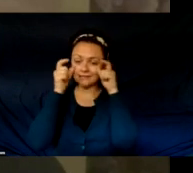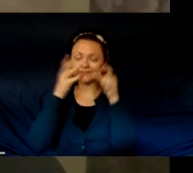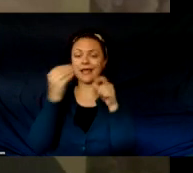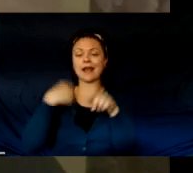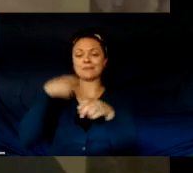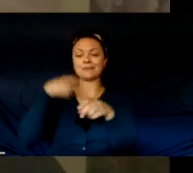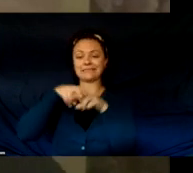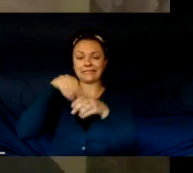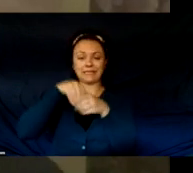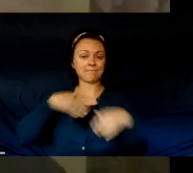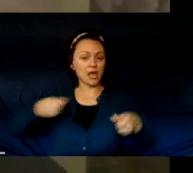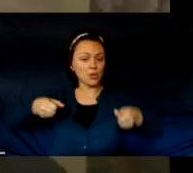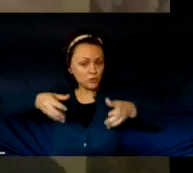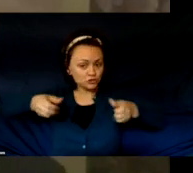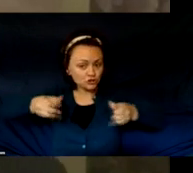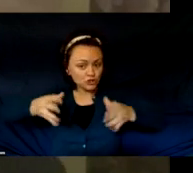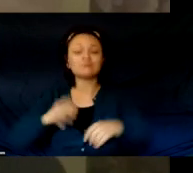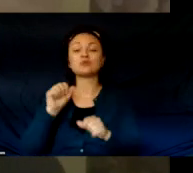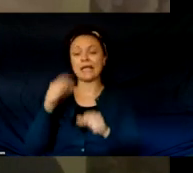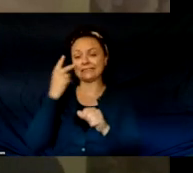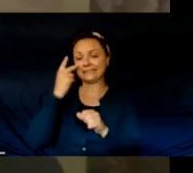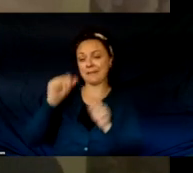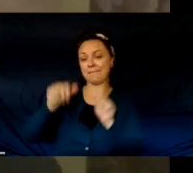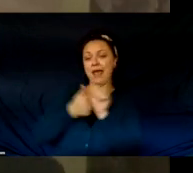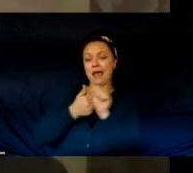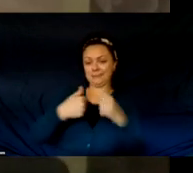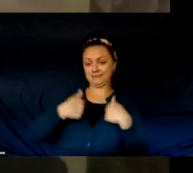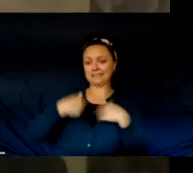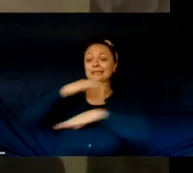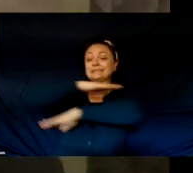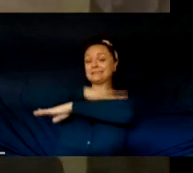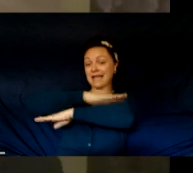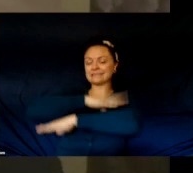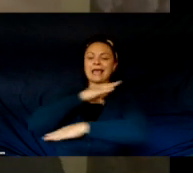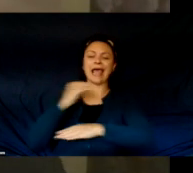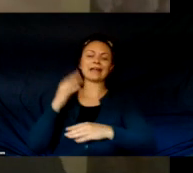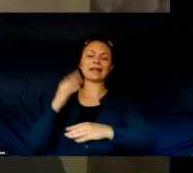a blue floral tapestry and a desk. Good to be with you all